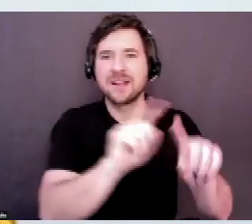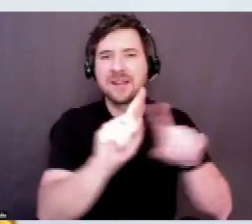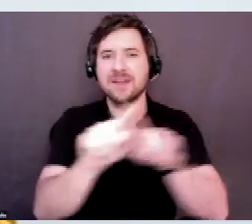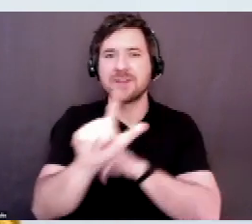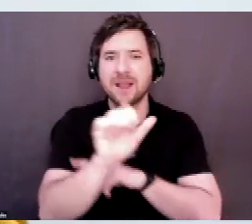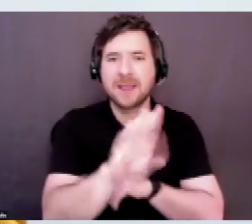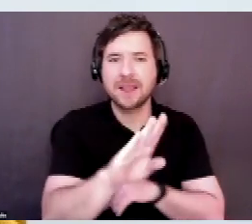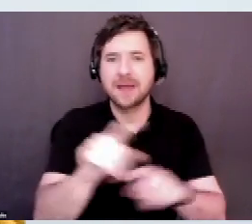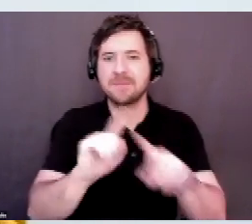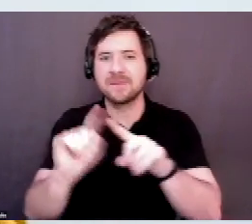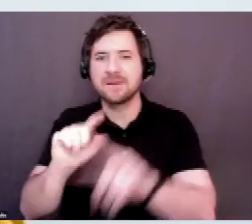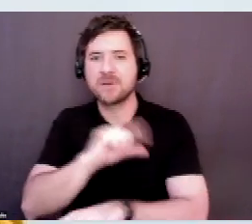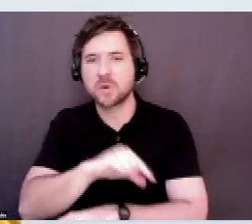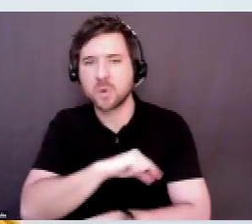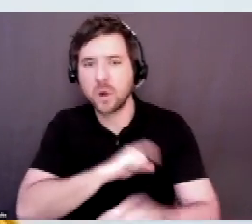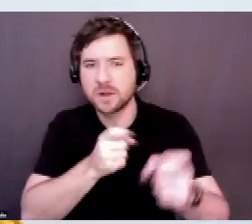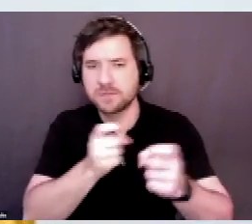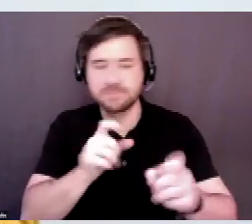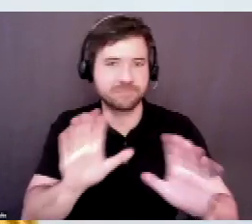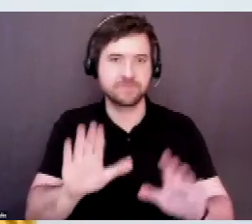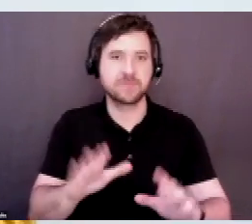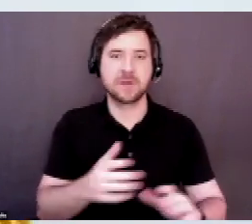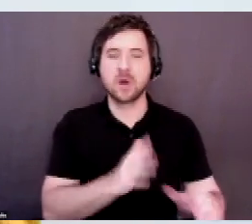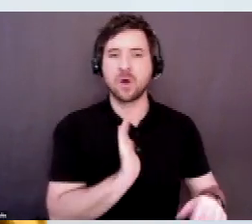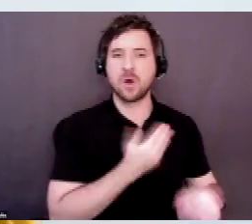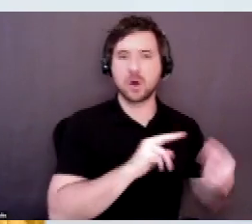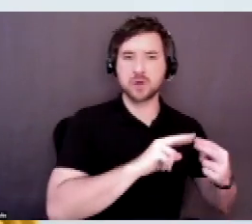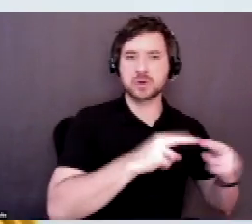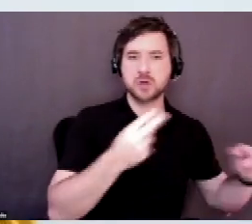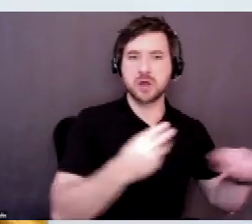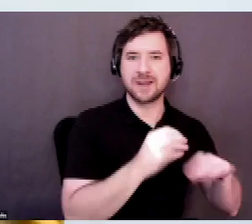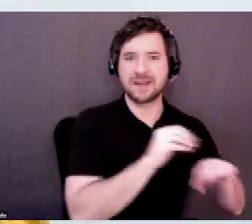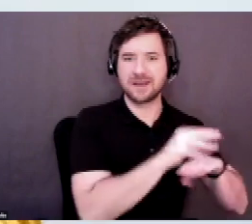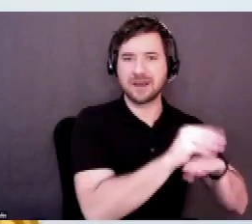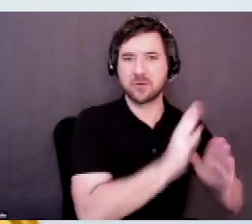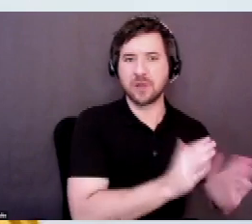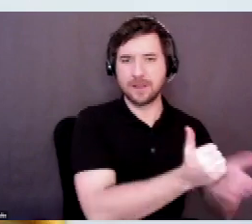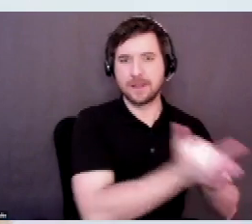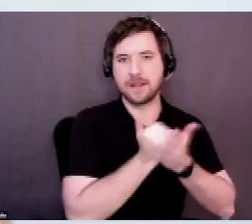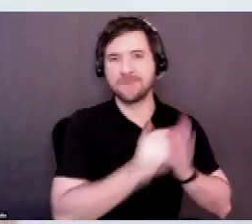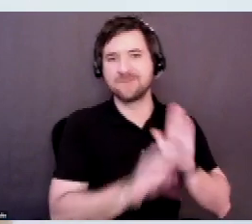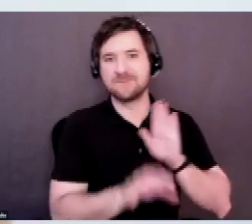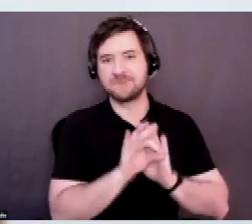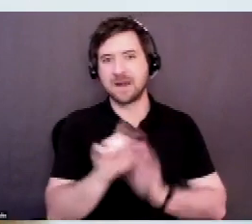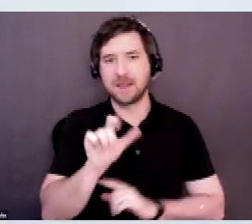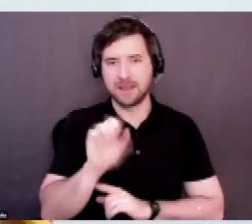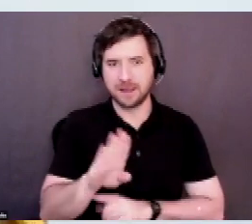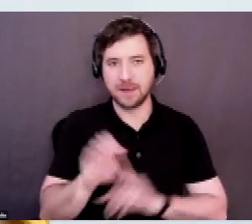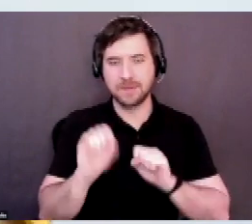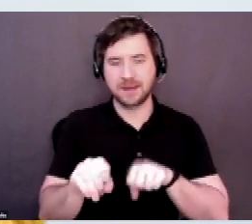And we did, with the help of our genetic counselor, found a lab that would be identified both genes from my husband and I,